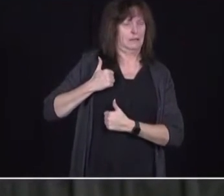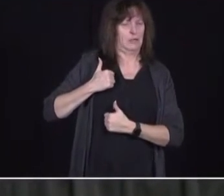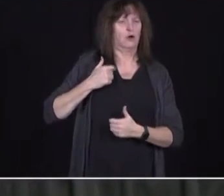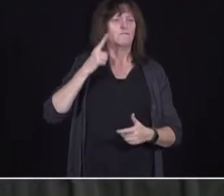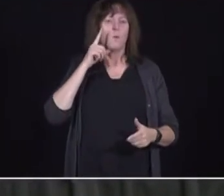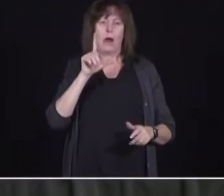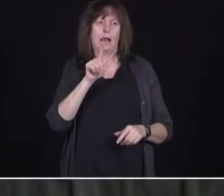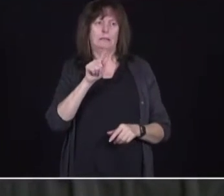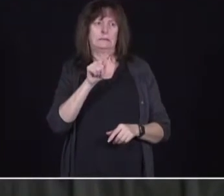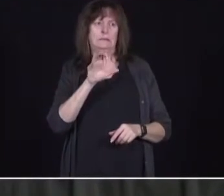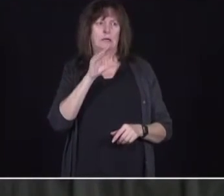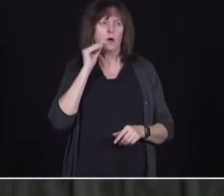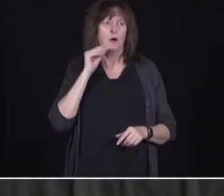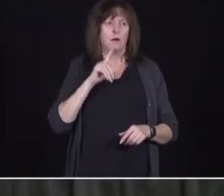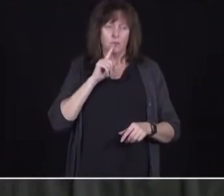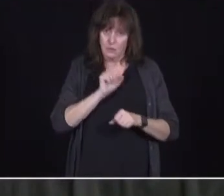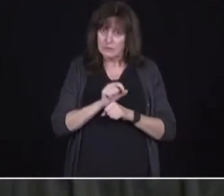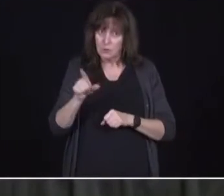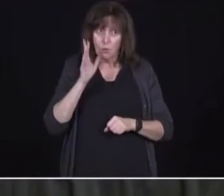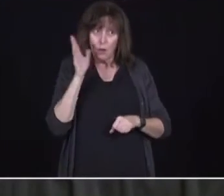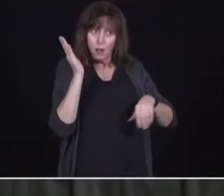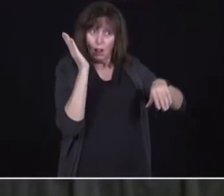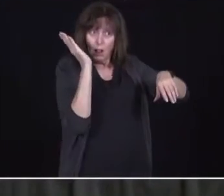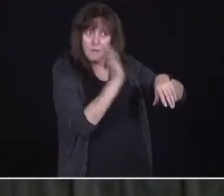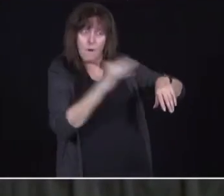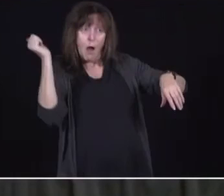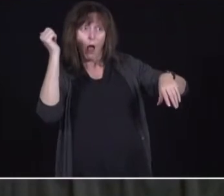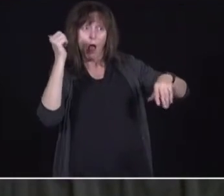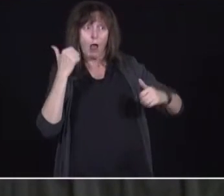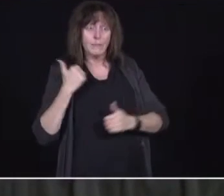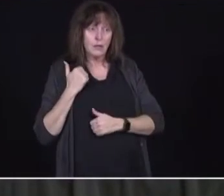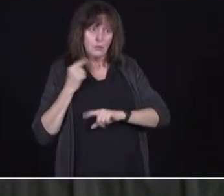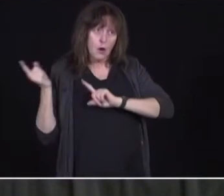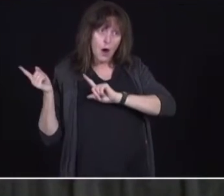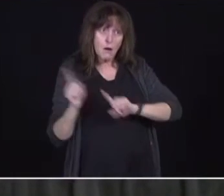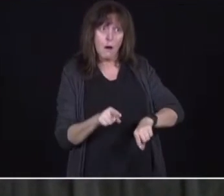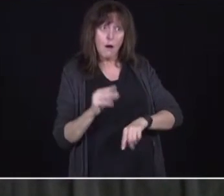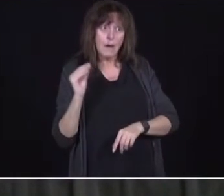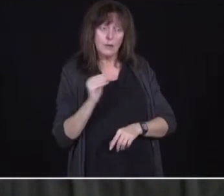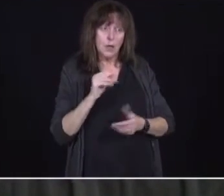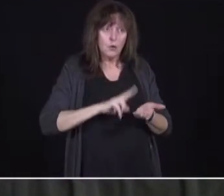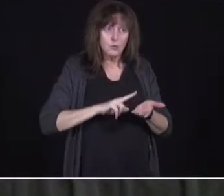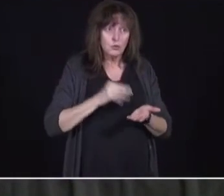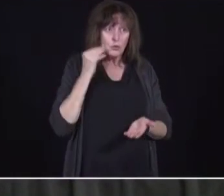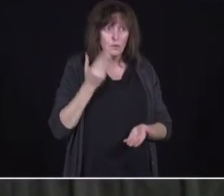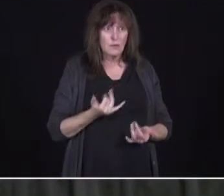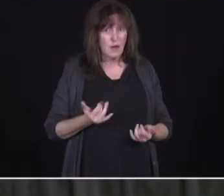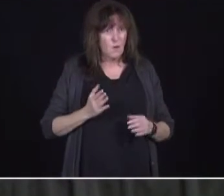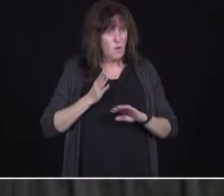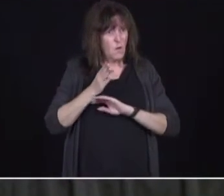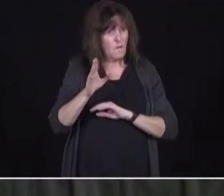Are you calling in the military into the long-term care homes in Ontario. We have over 3,000